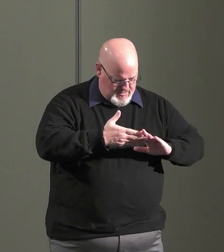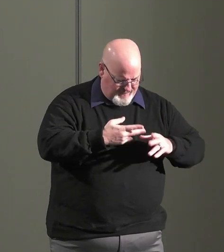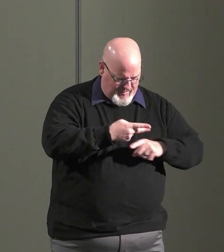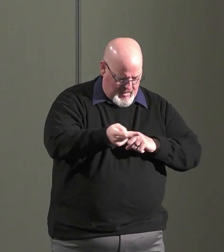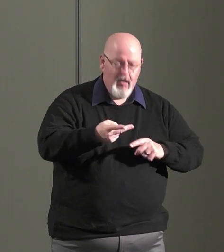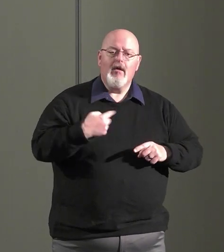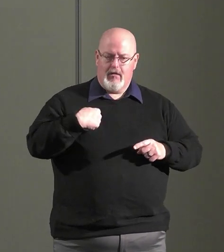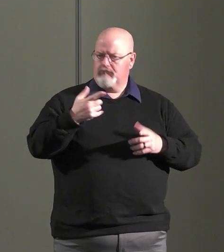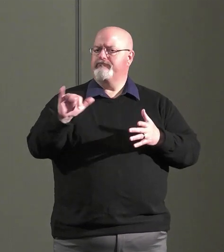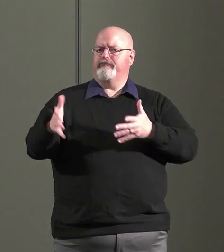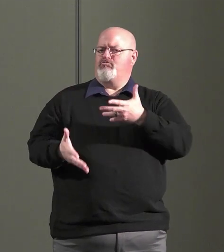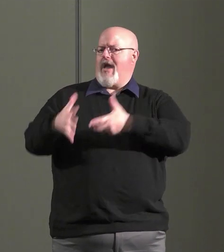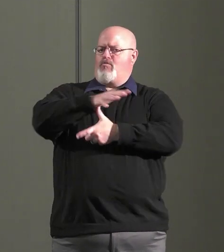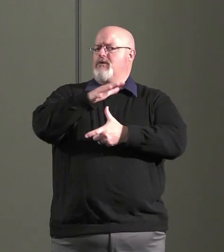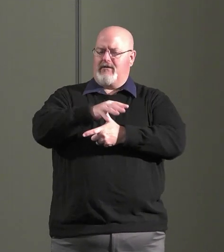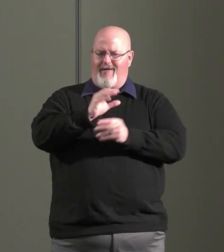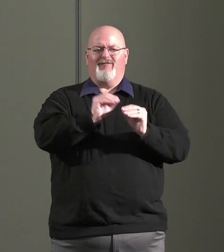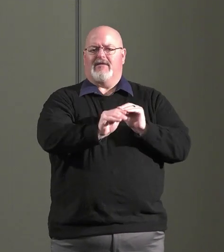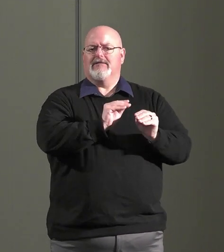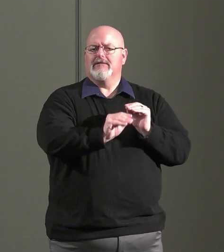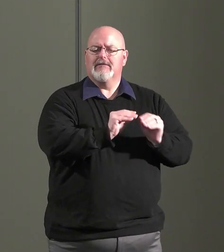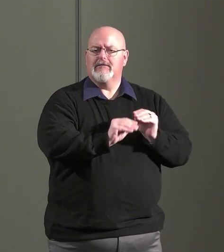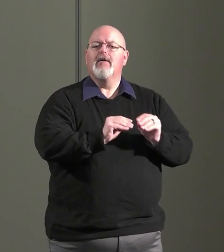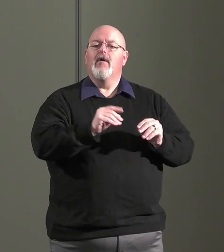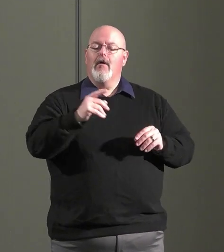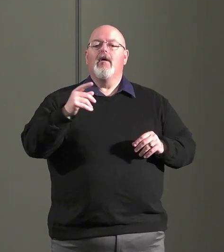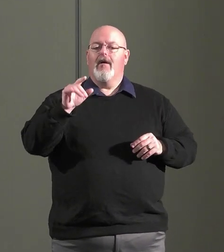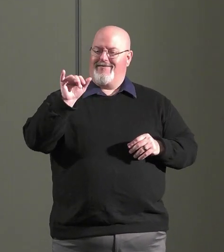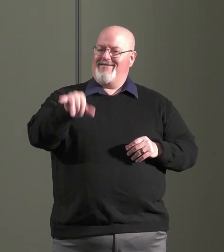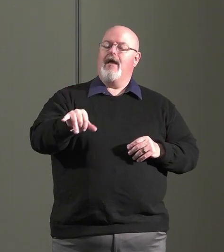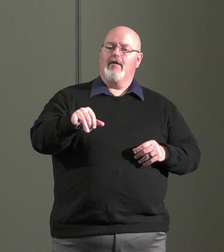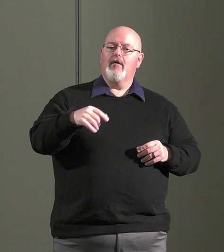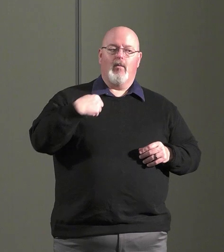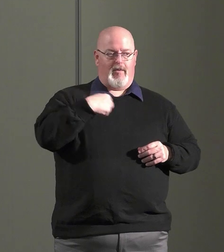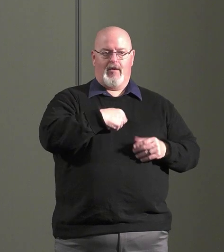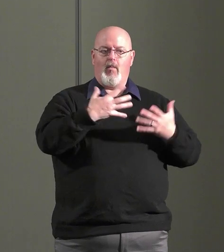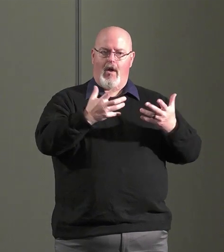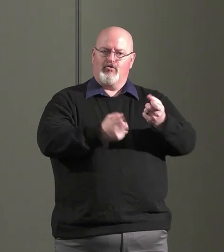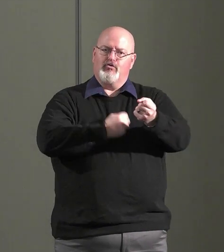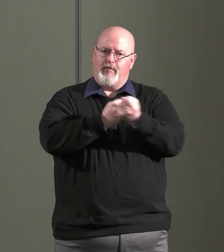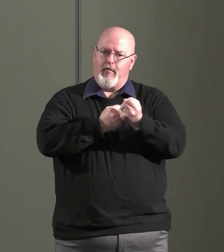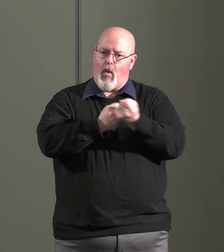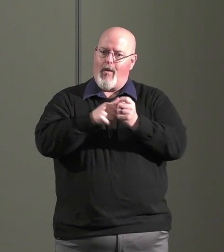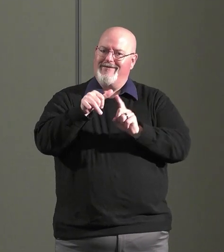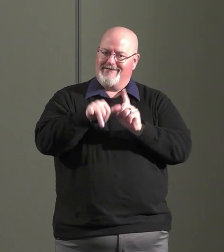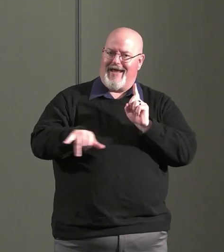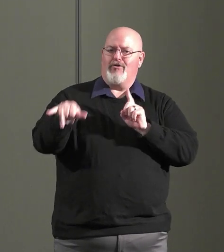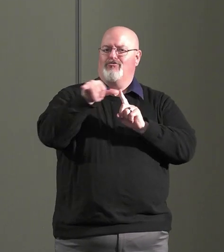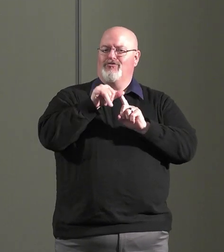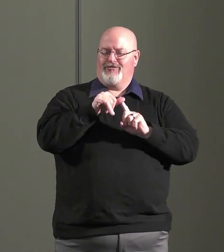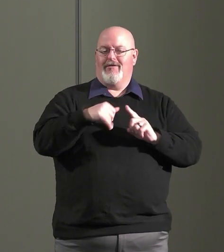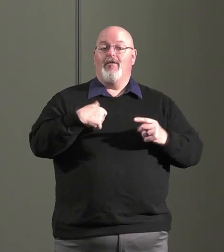a high priority to fix. It is one thing we want to support the standards we want to support them